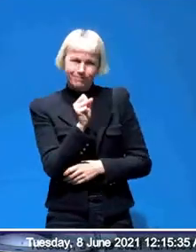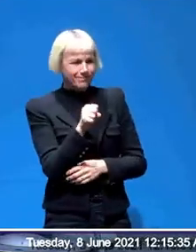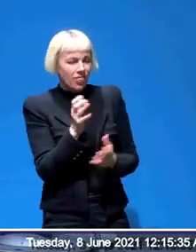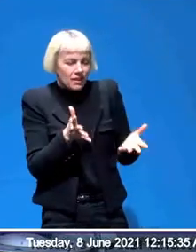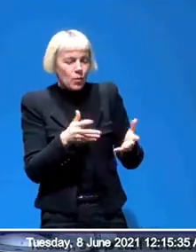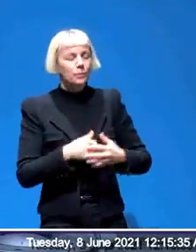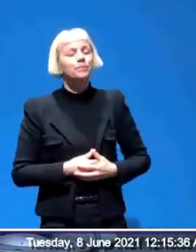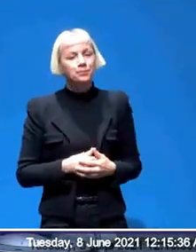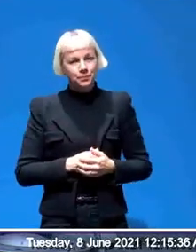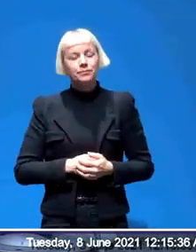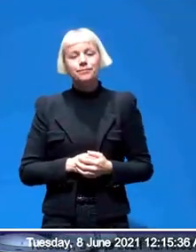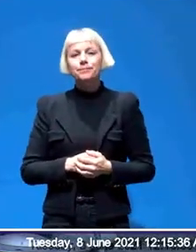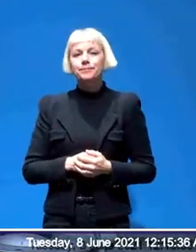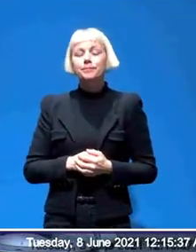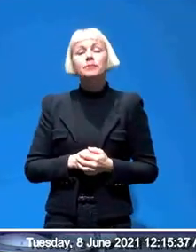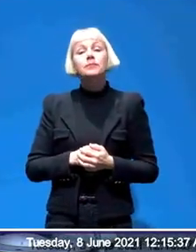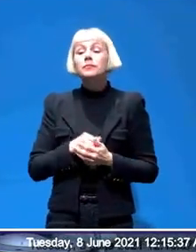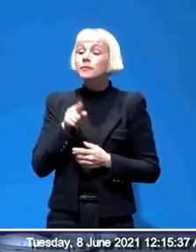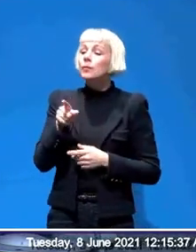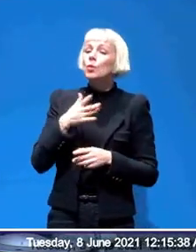The final topic you wanted to raise was security cameras.